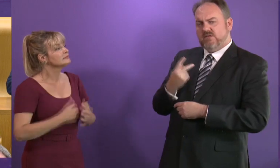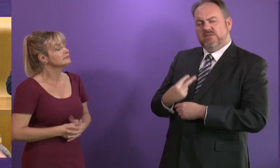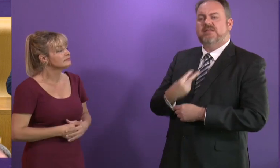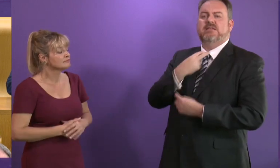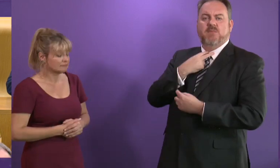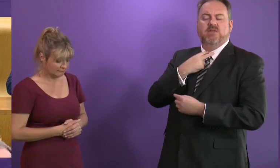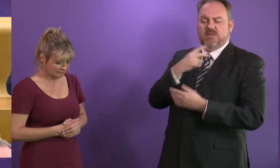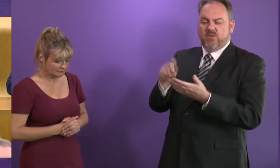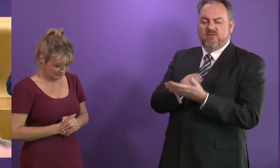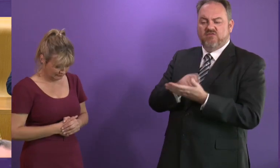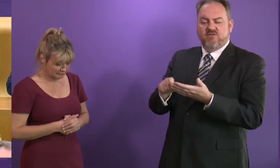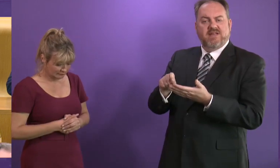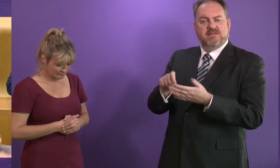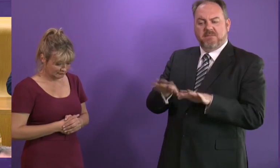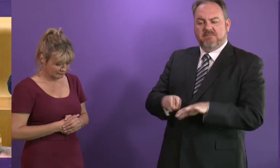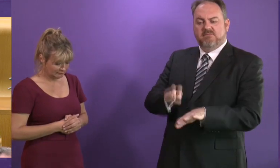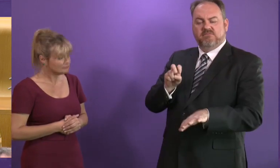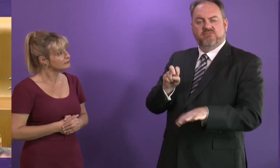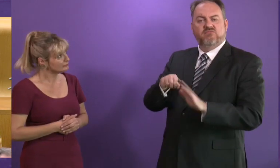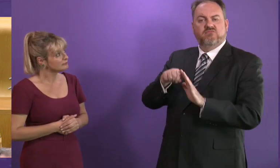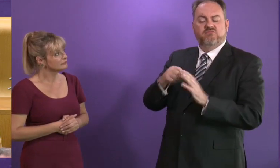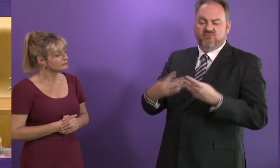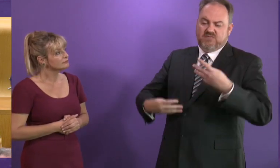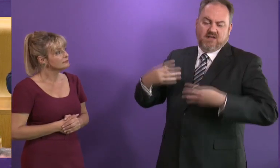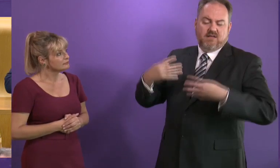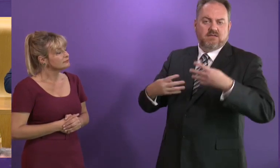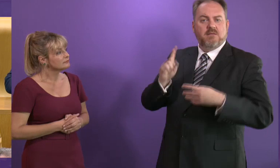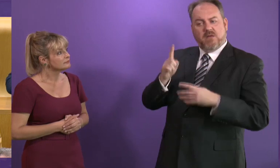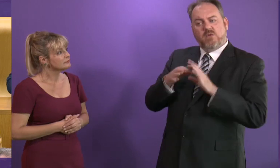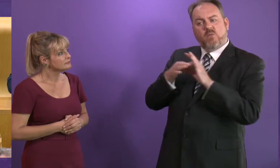we were willing to work with those who promised to strengthen devolution and give the Scottish